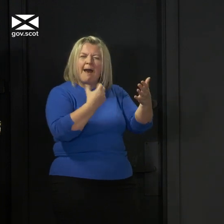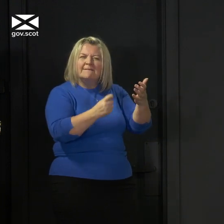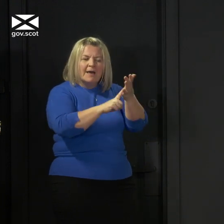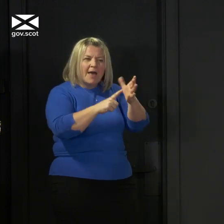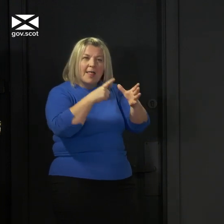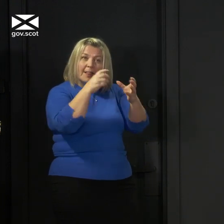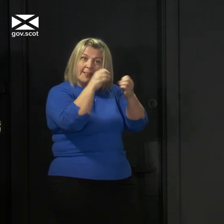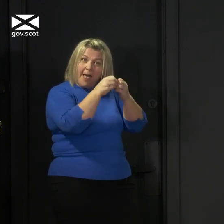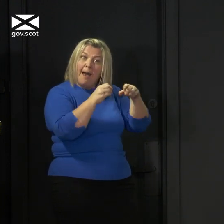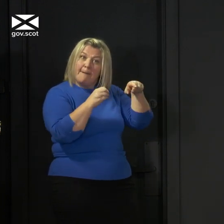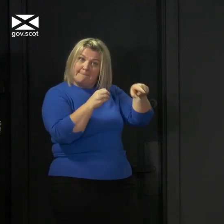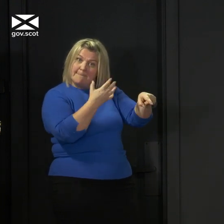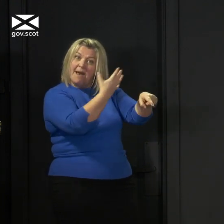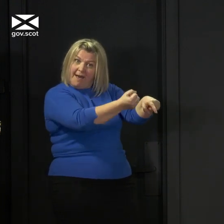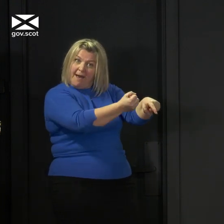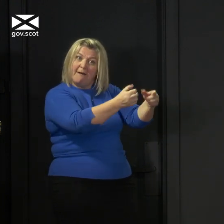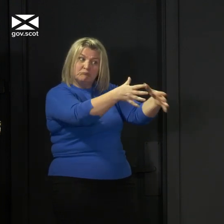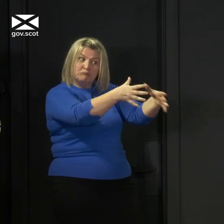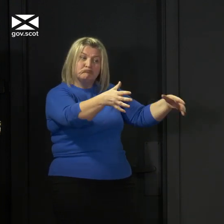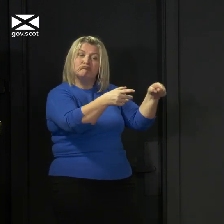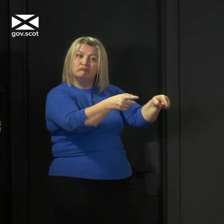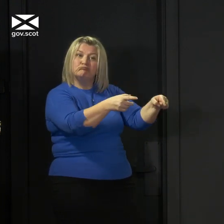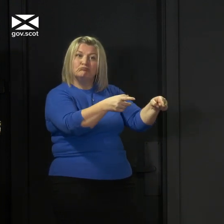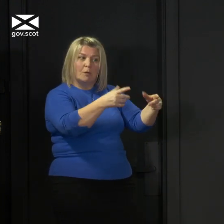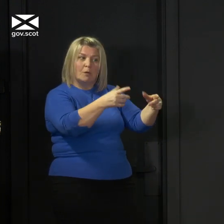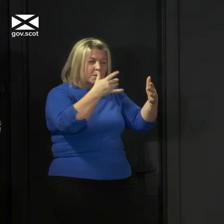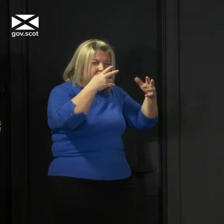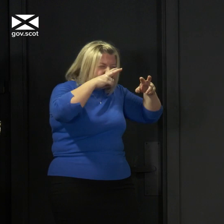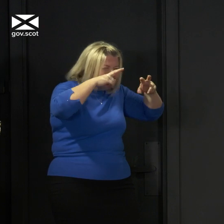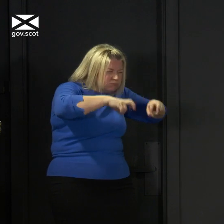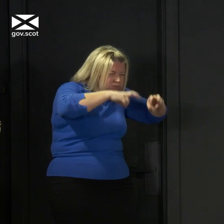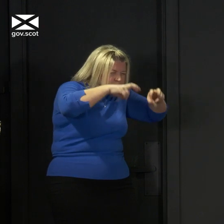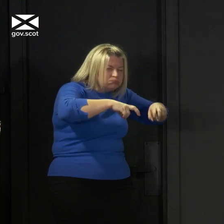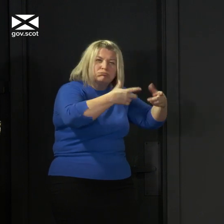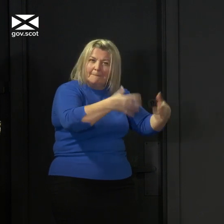of that Yuki wage structure but we are also looking to harmless build-up the